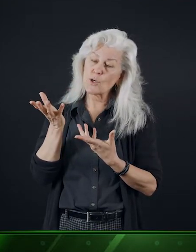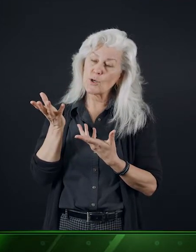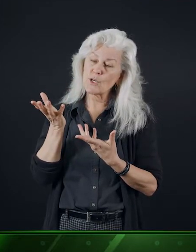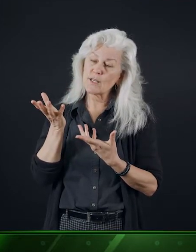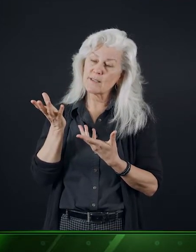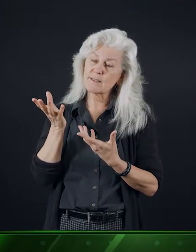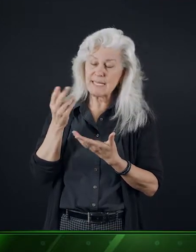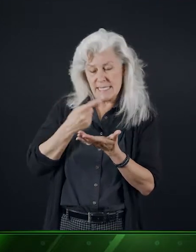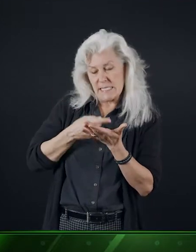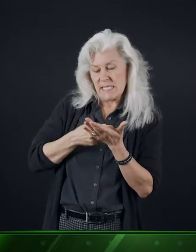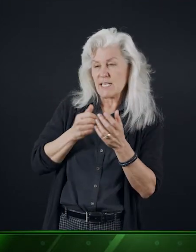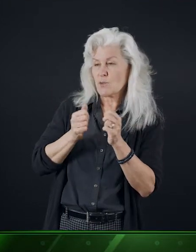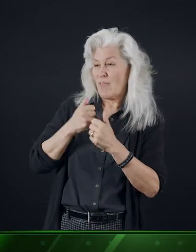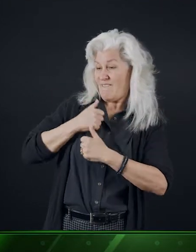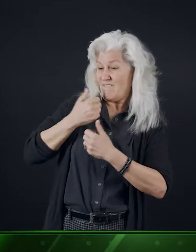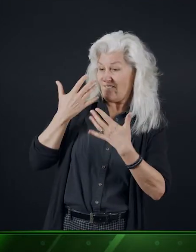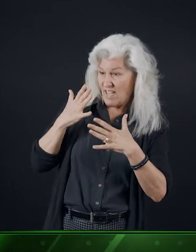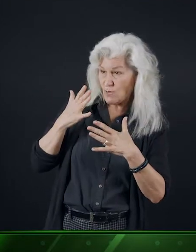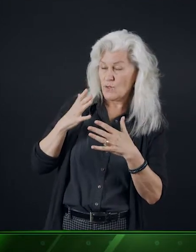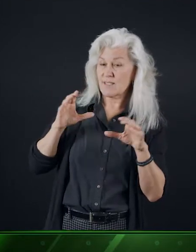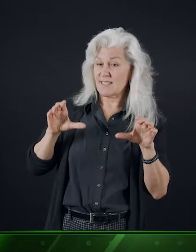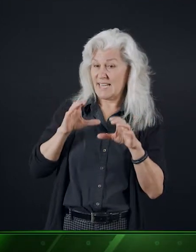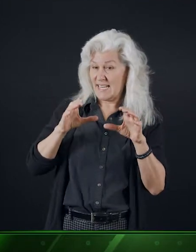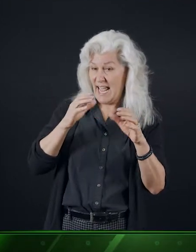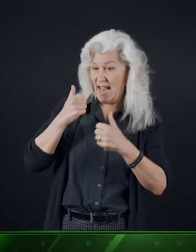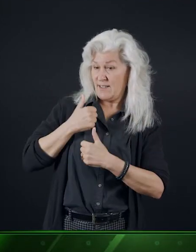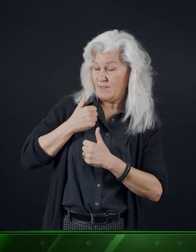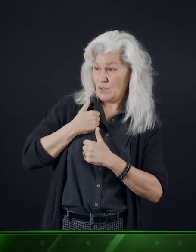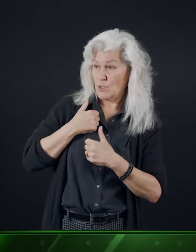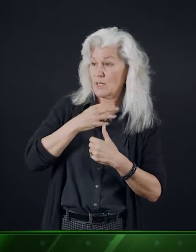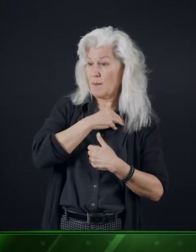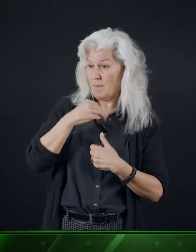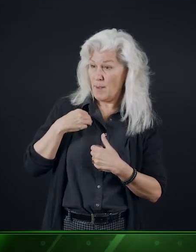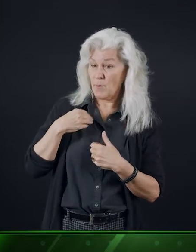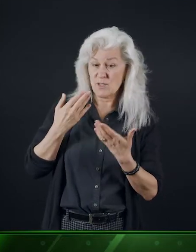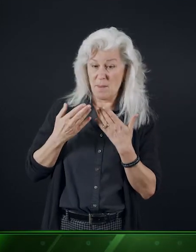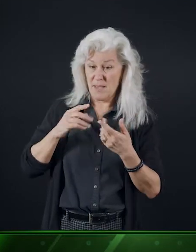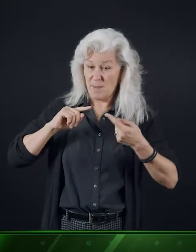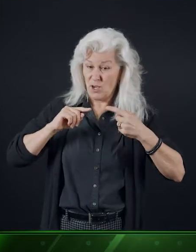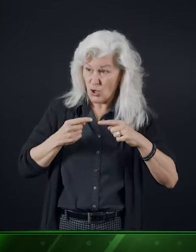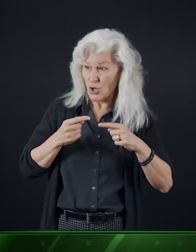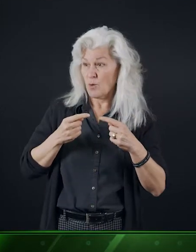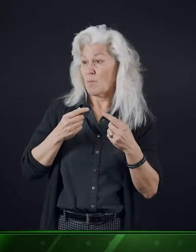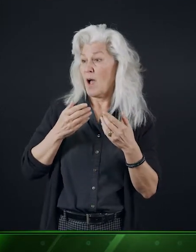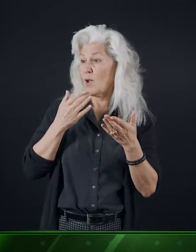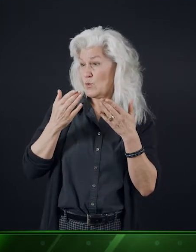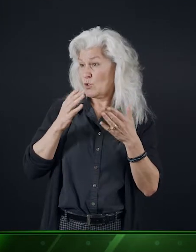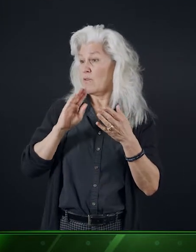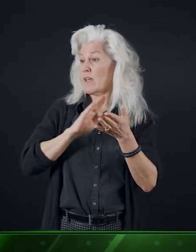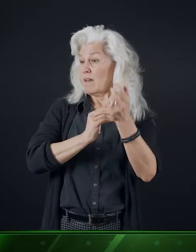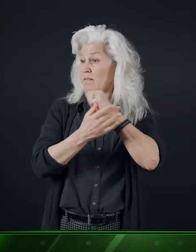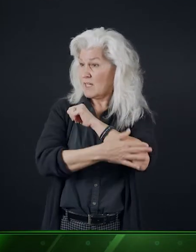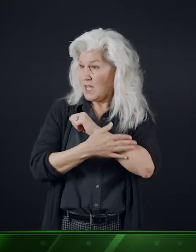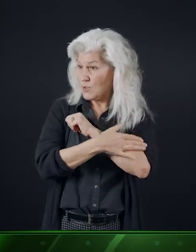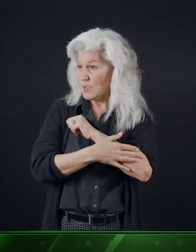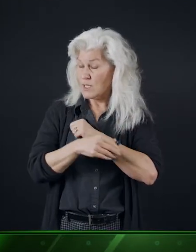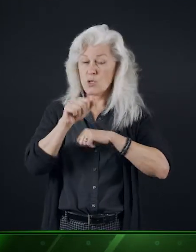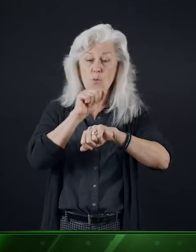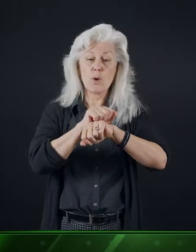who have had severe injuries while serving our country. We were fortunate enough to be able to work with our internal veterans group as well as the non-profit Warfighter Engaged.